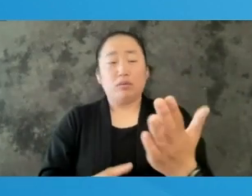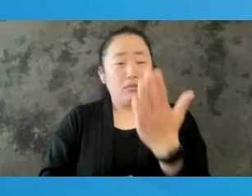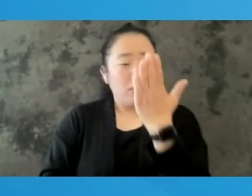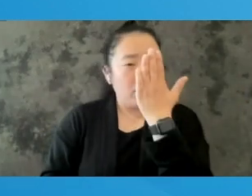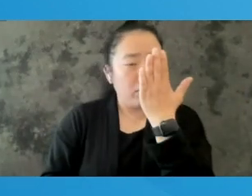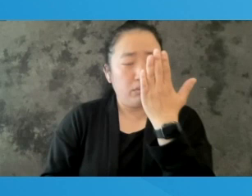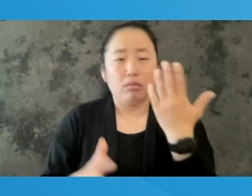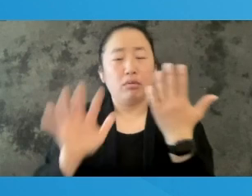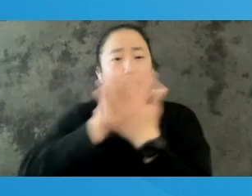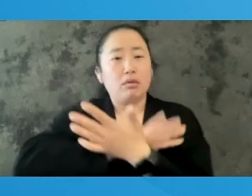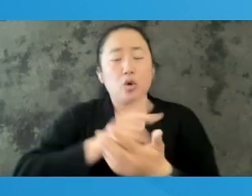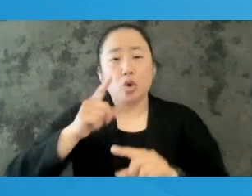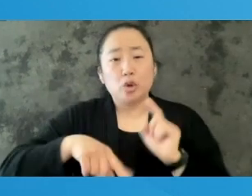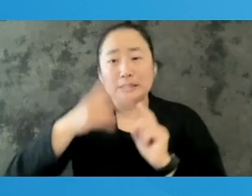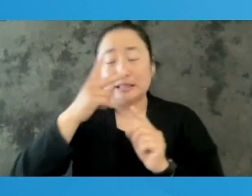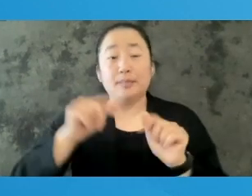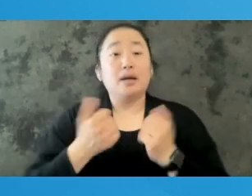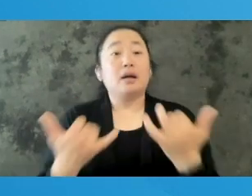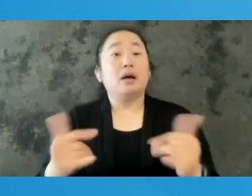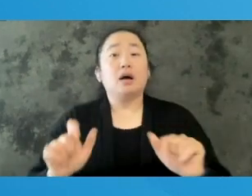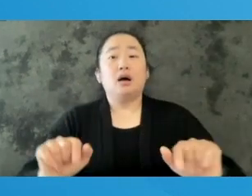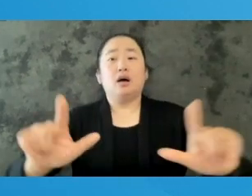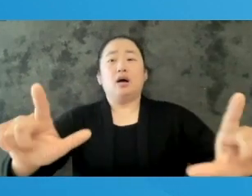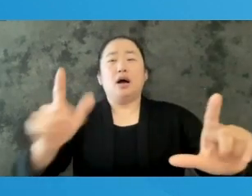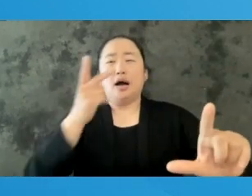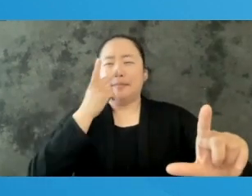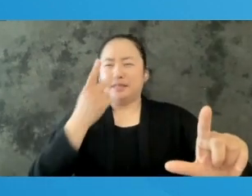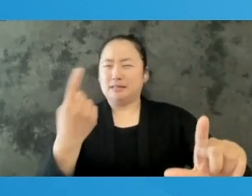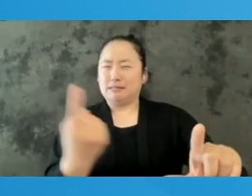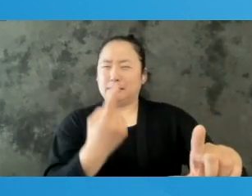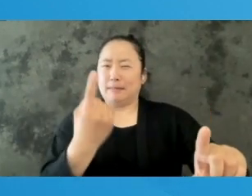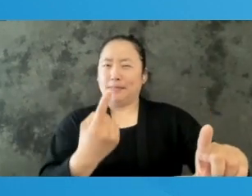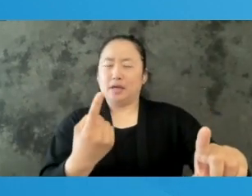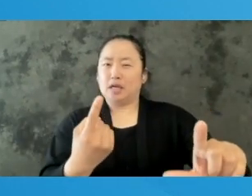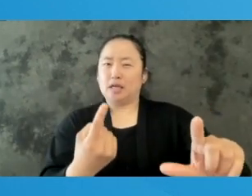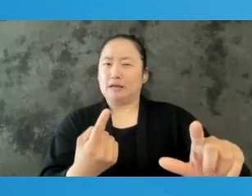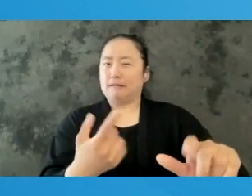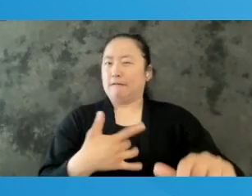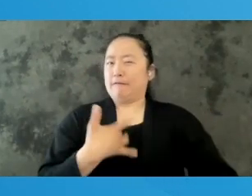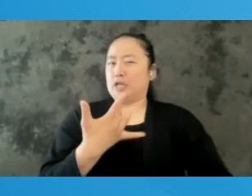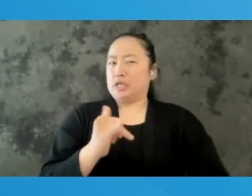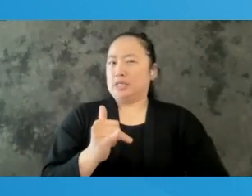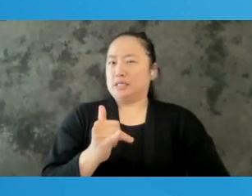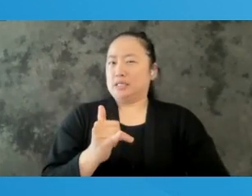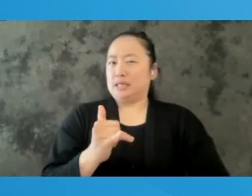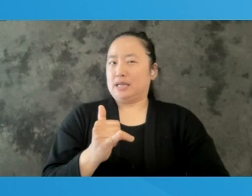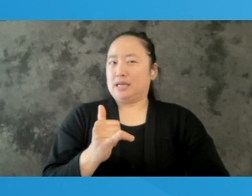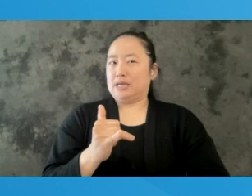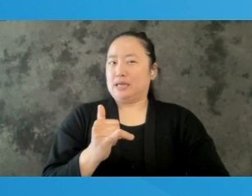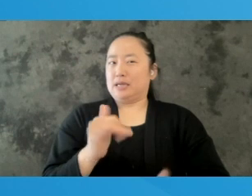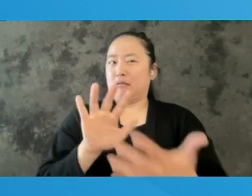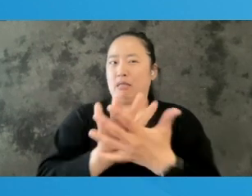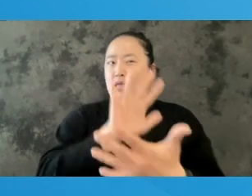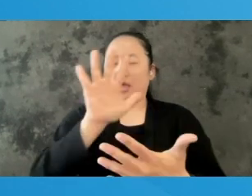So, now that we've zoomed out, I'm seeing something that feels a little bit less abstracted.